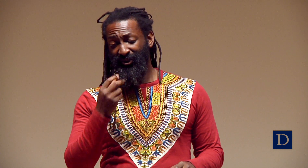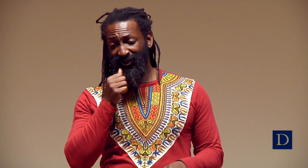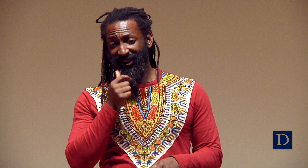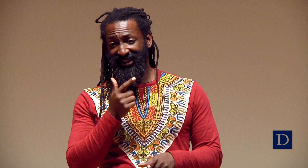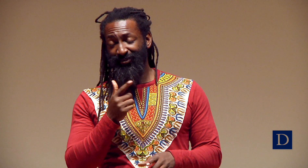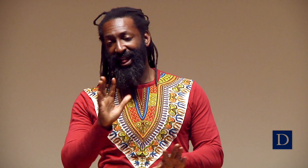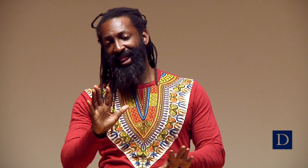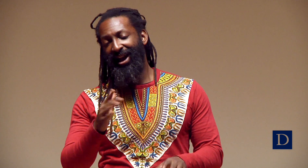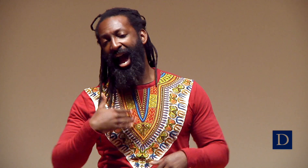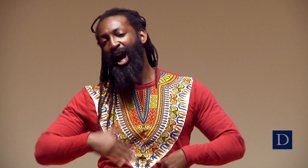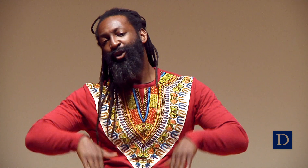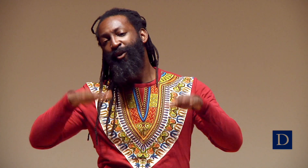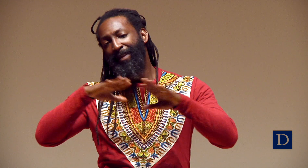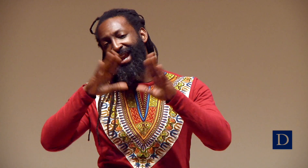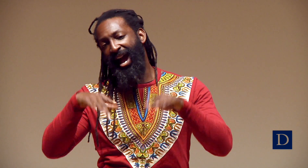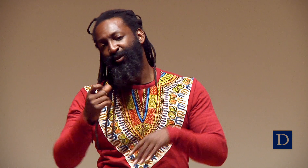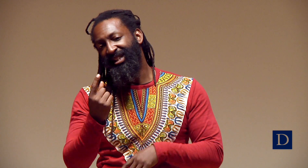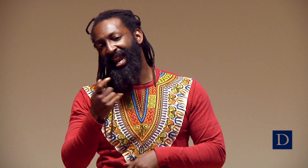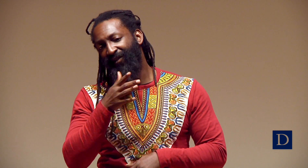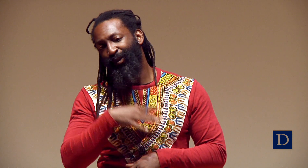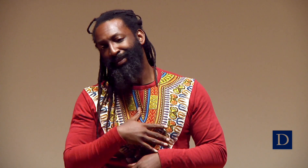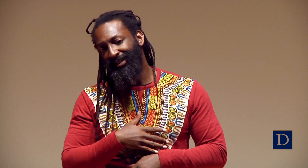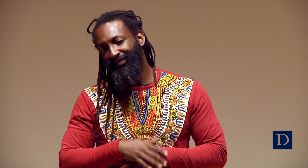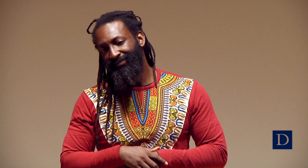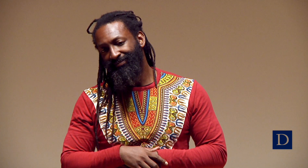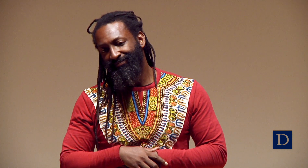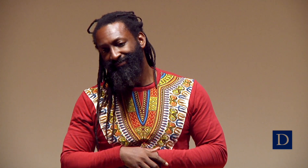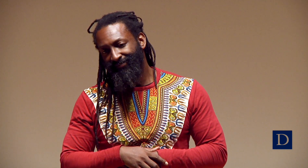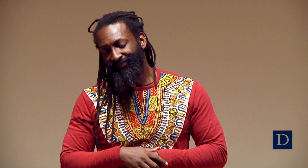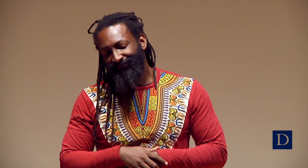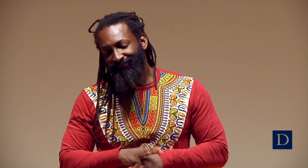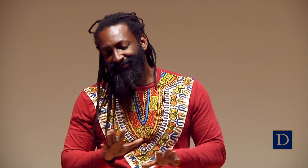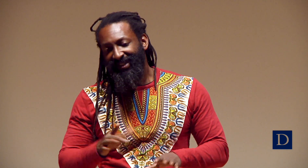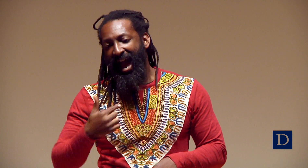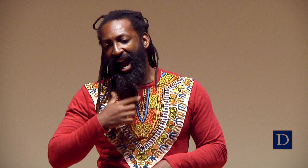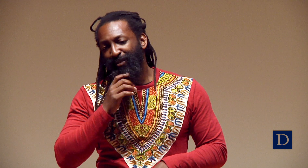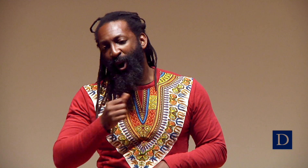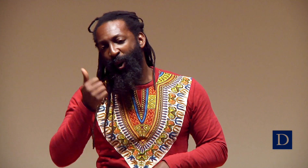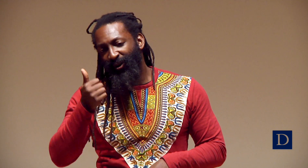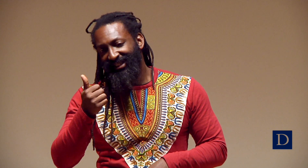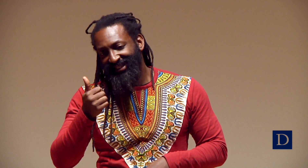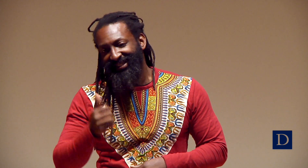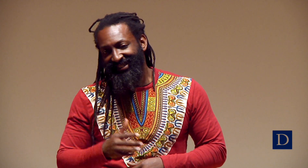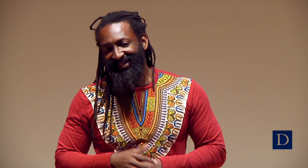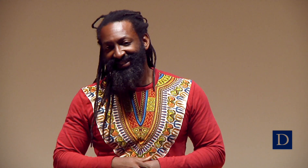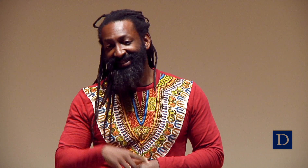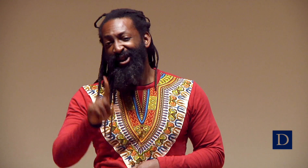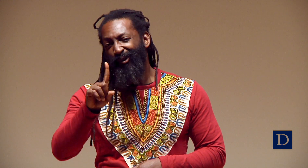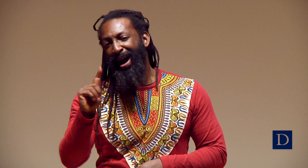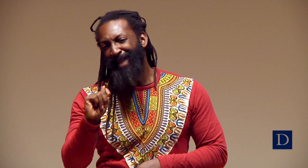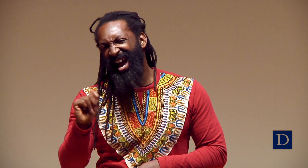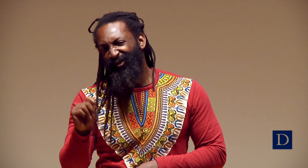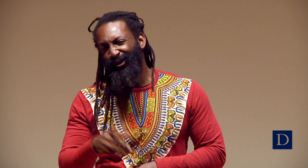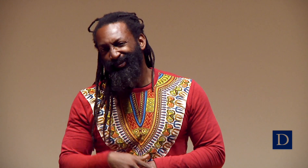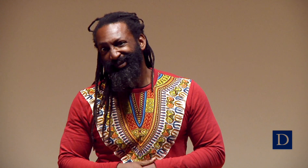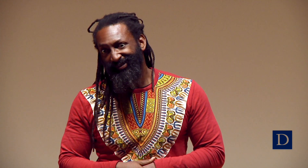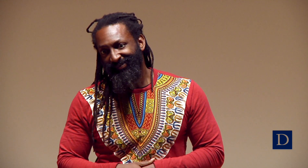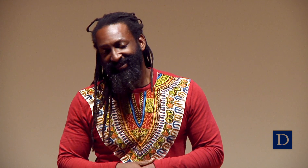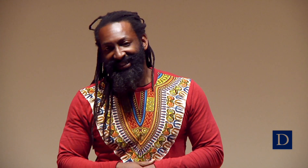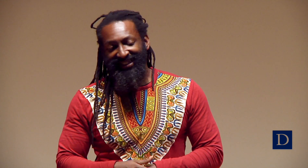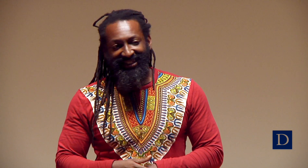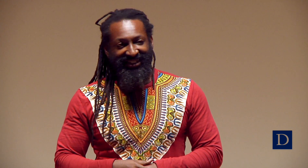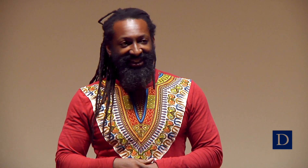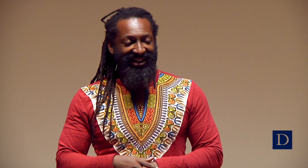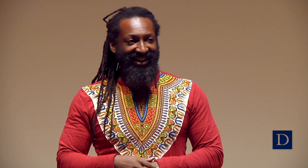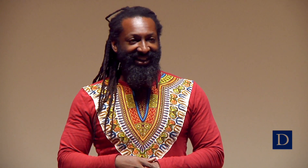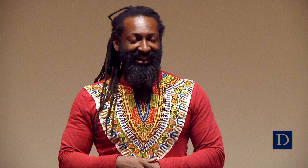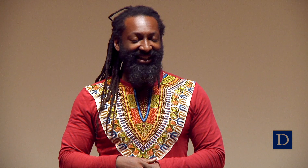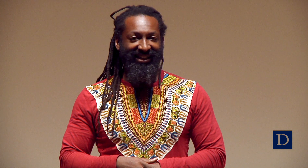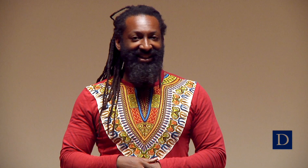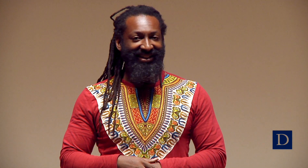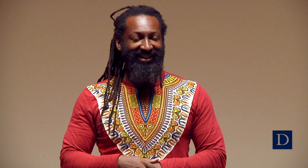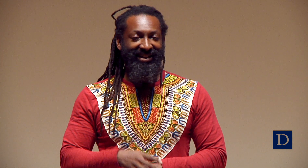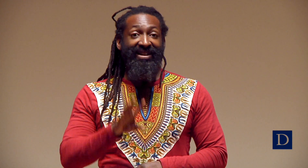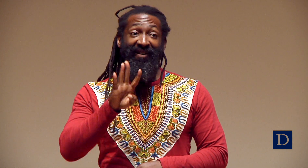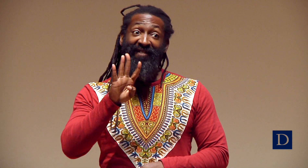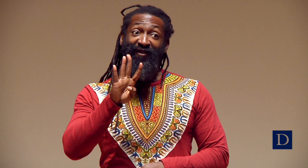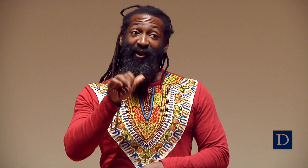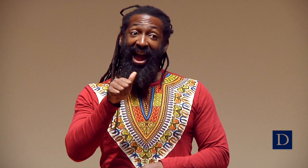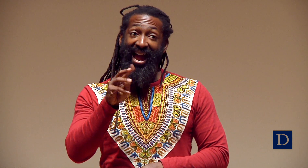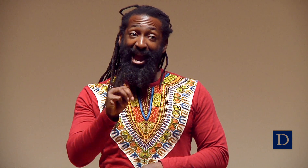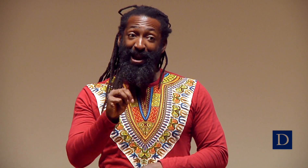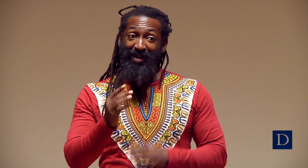So I have two, well… I grew up in a house with eleven women, and I’m the oldest, and we had one bathroom.